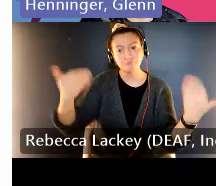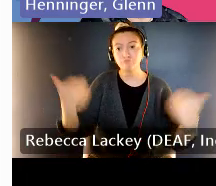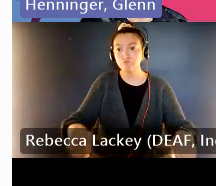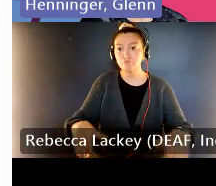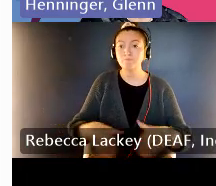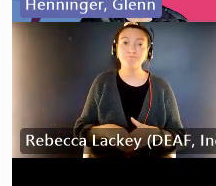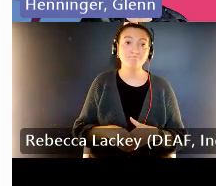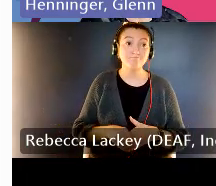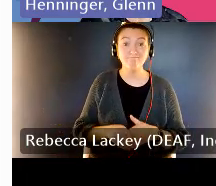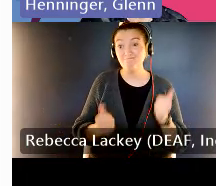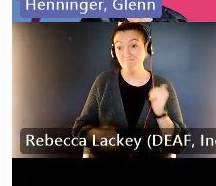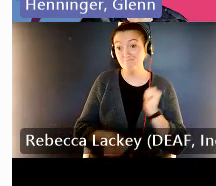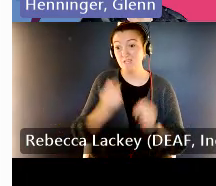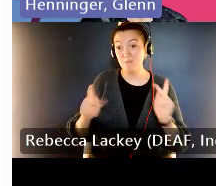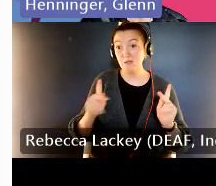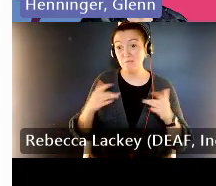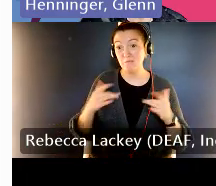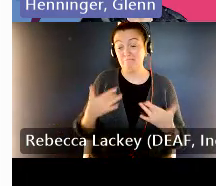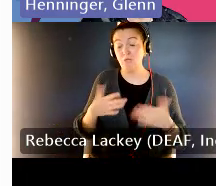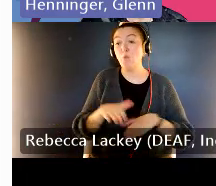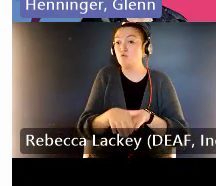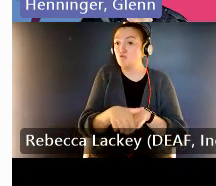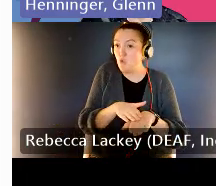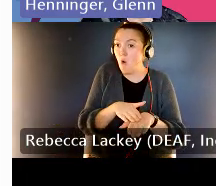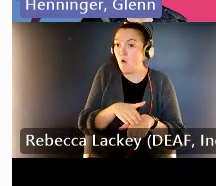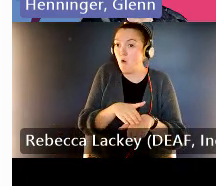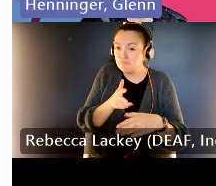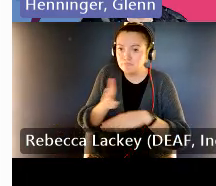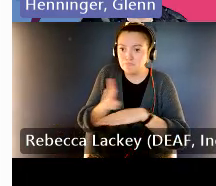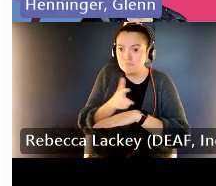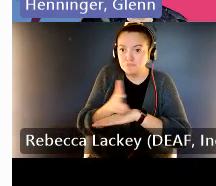Majority of folks will naturally slow down to navigate around the parked cars.